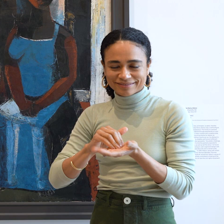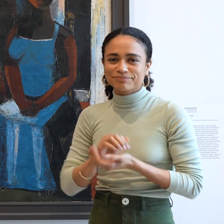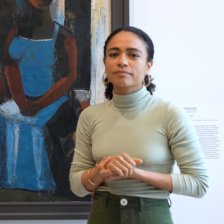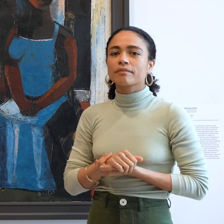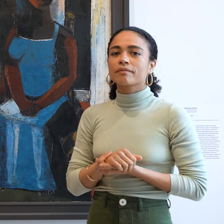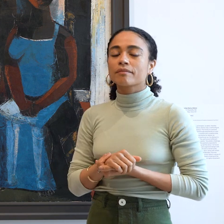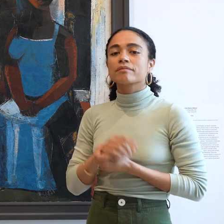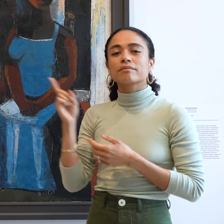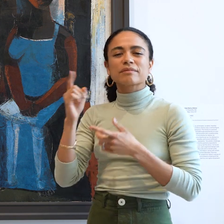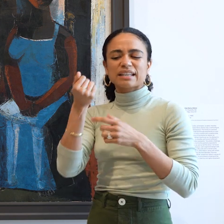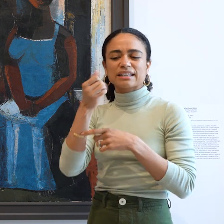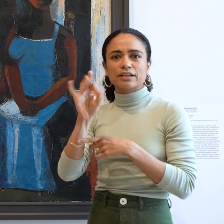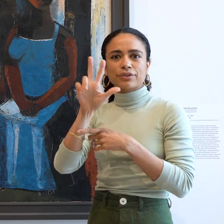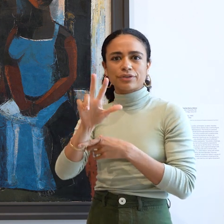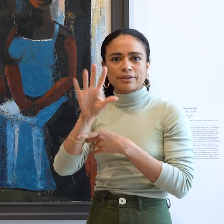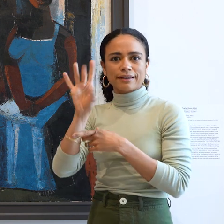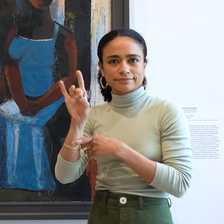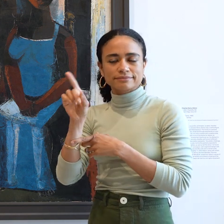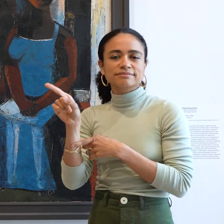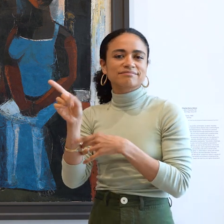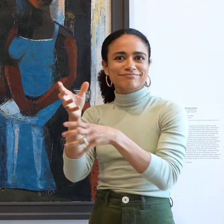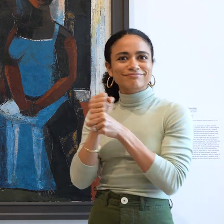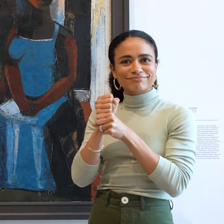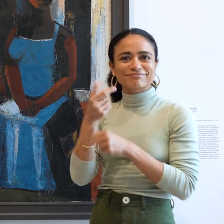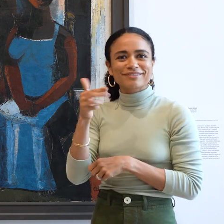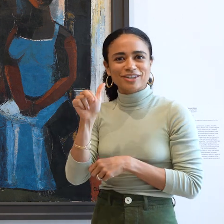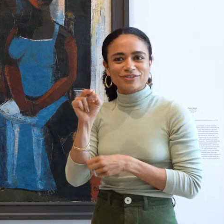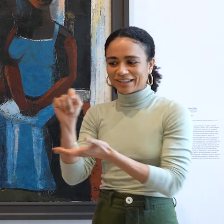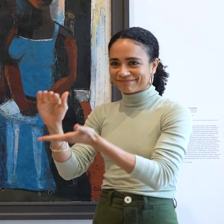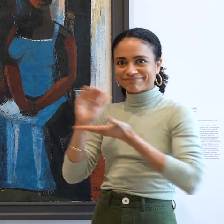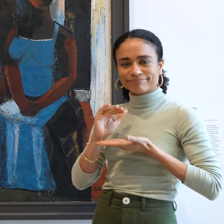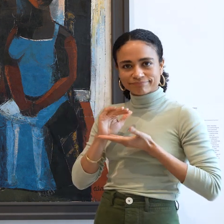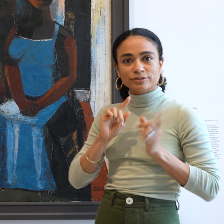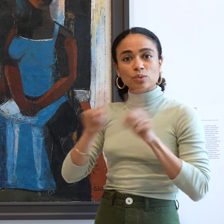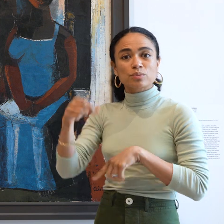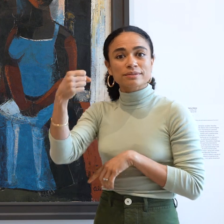In 1938, Alston received a grant to travel South.